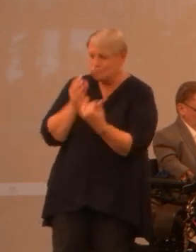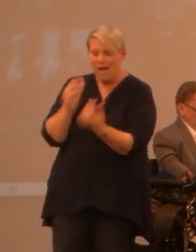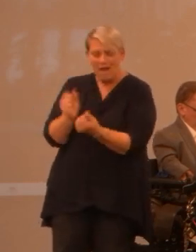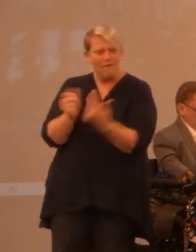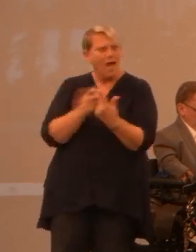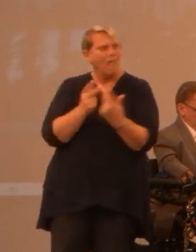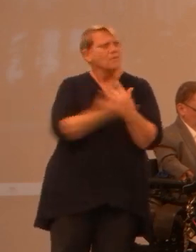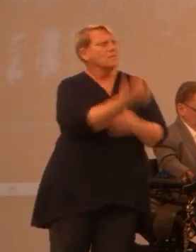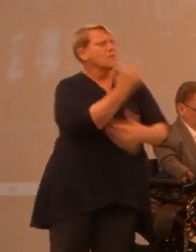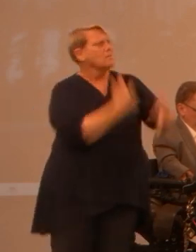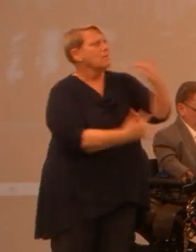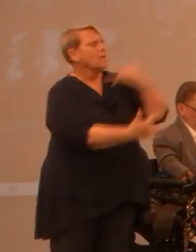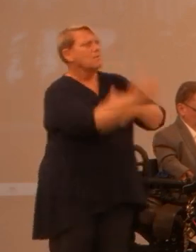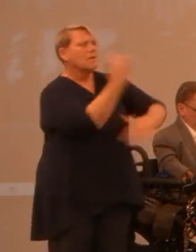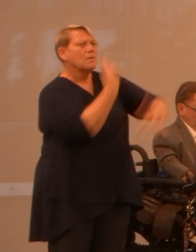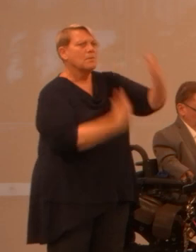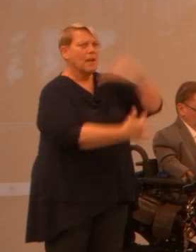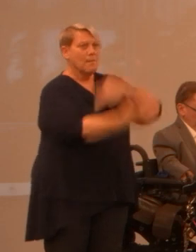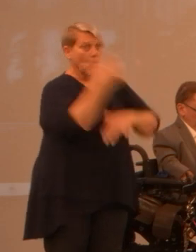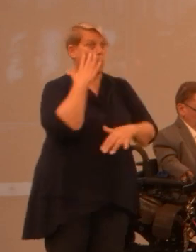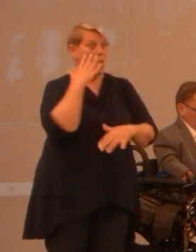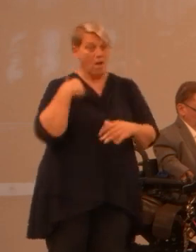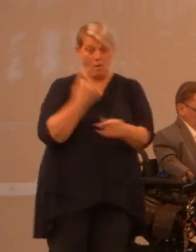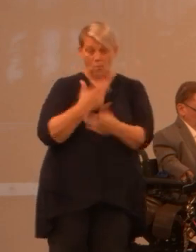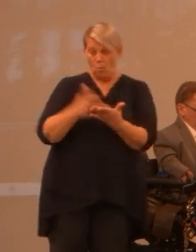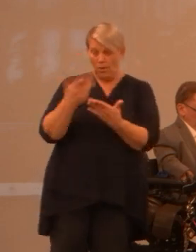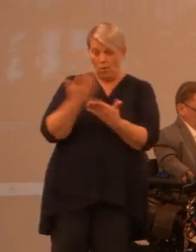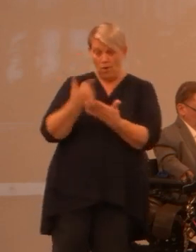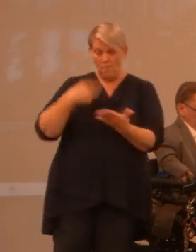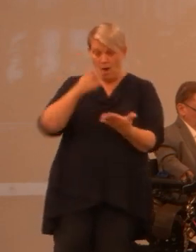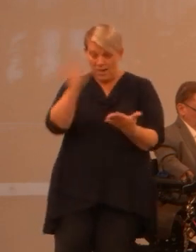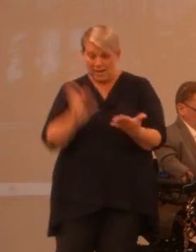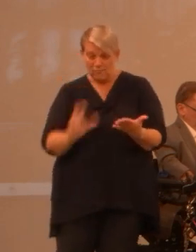and when I'm Welcoming people to Country, my ancestors will be angry with me if I